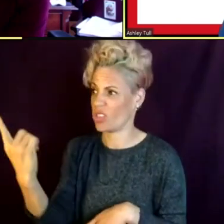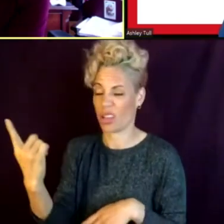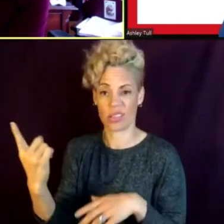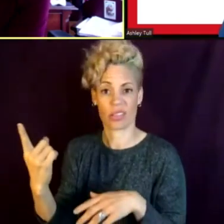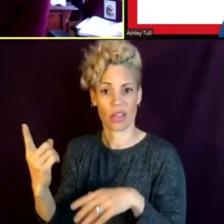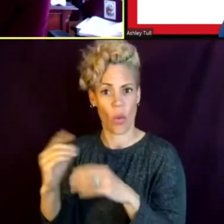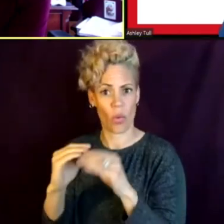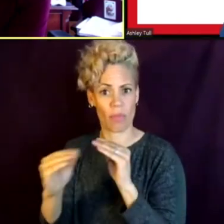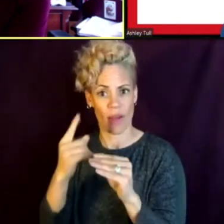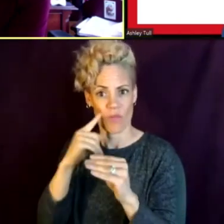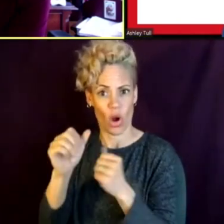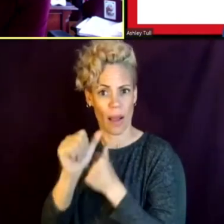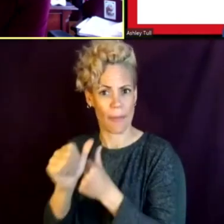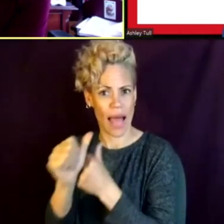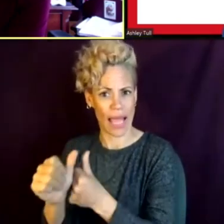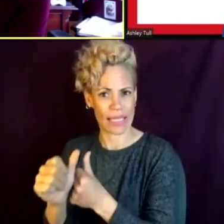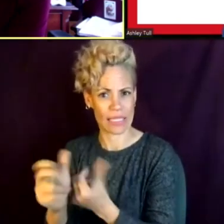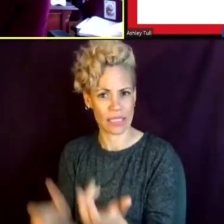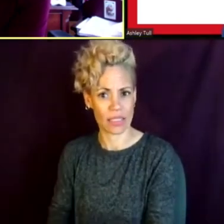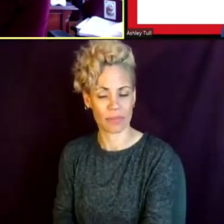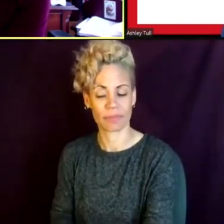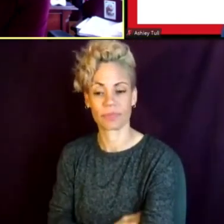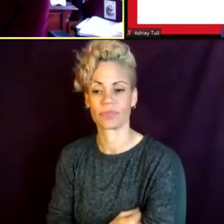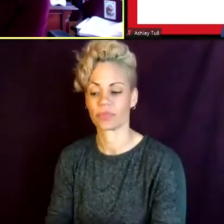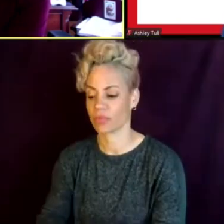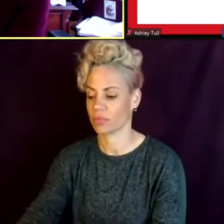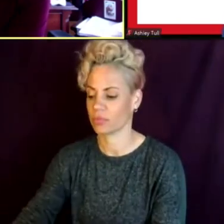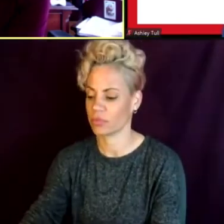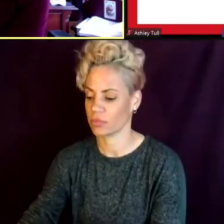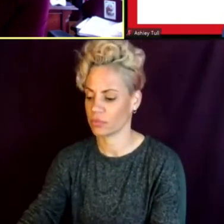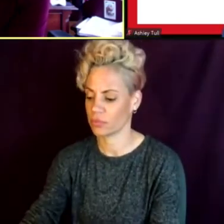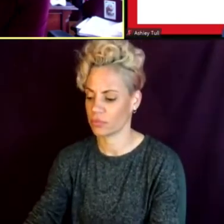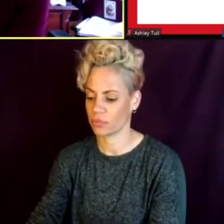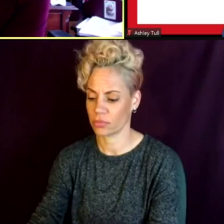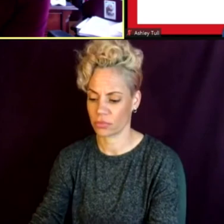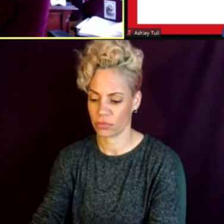Well, that's a great question because I'm a huge believer